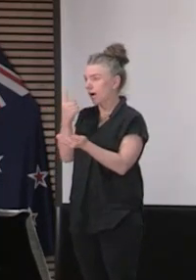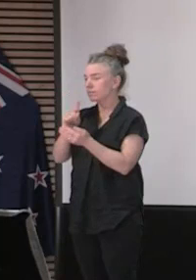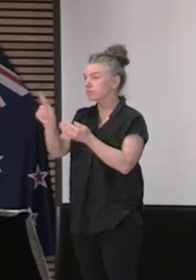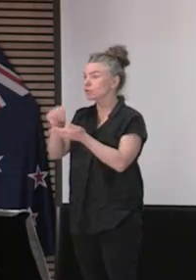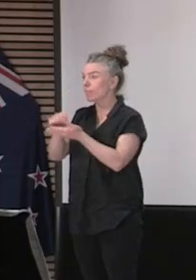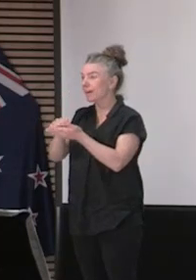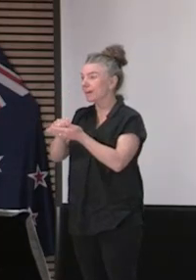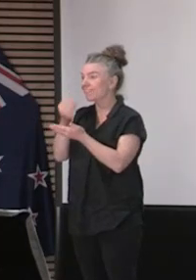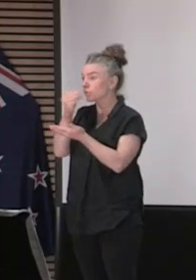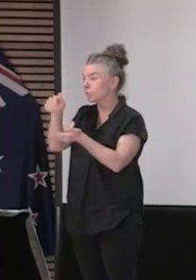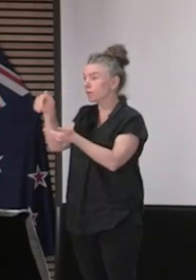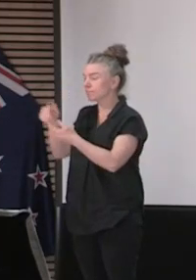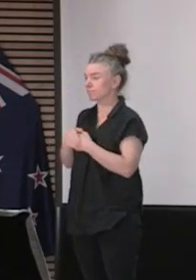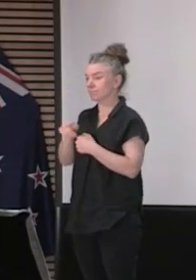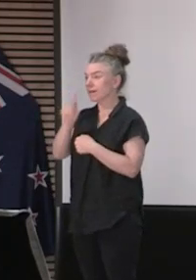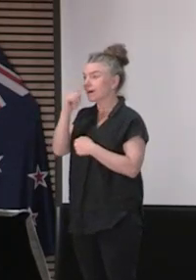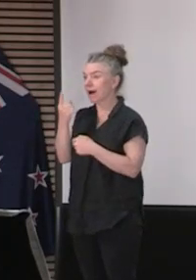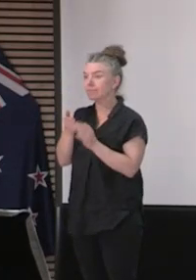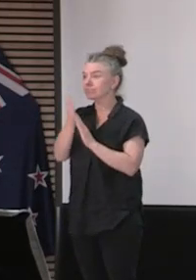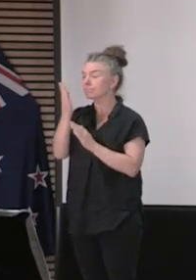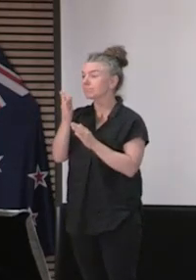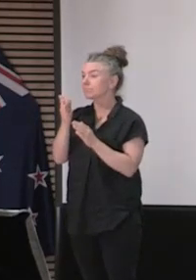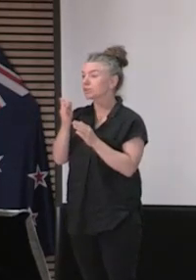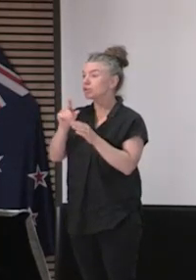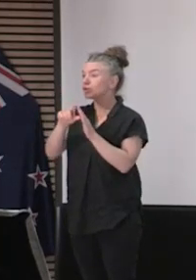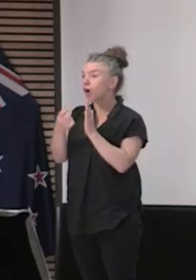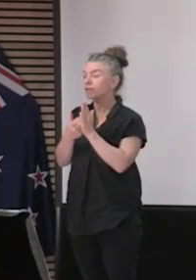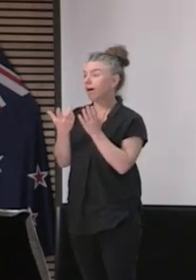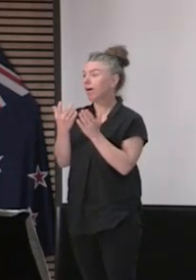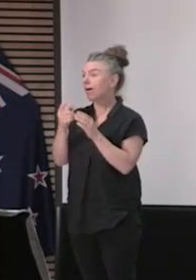Theycannot go and find essentialservices. We have to providethat for them.